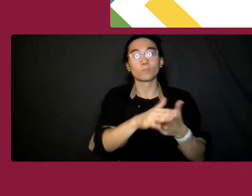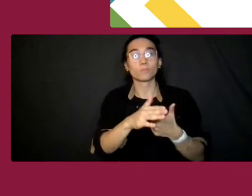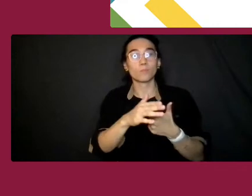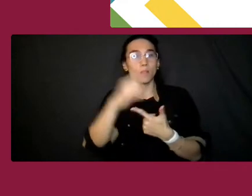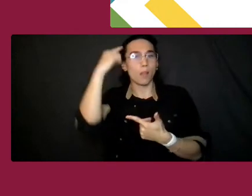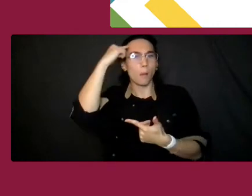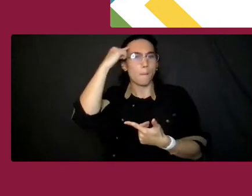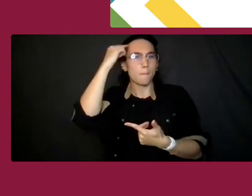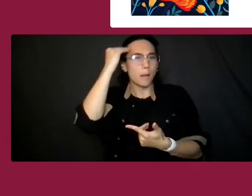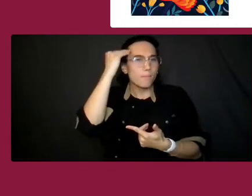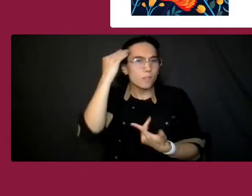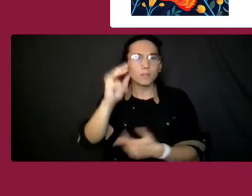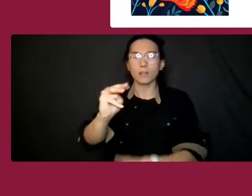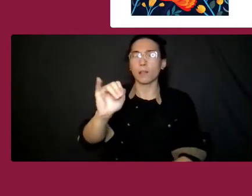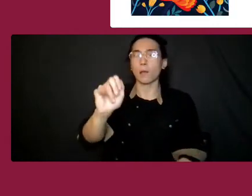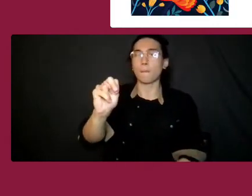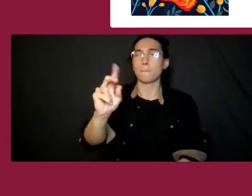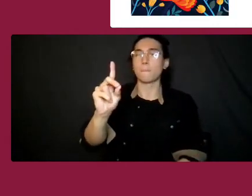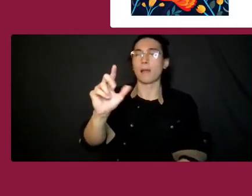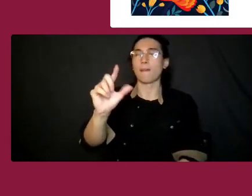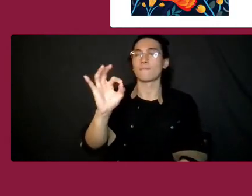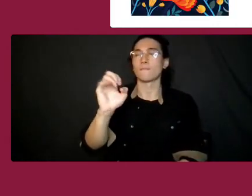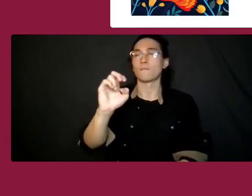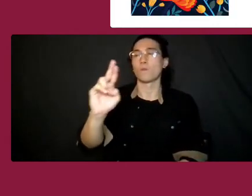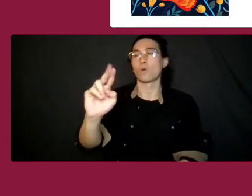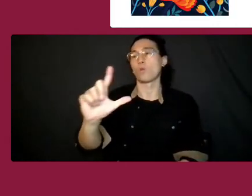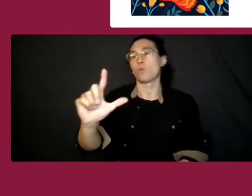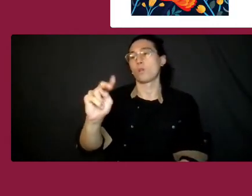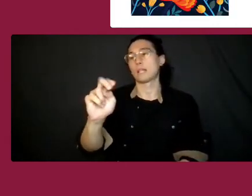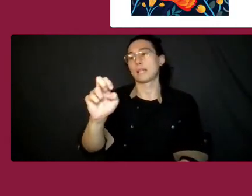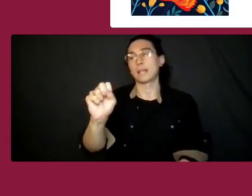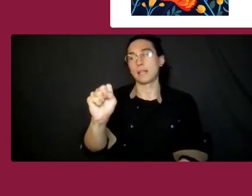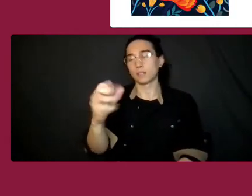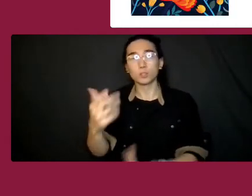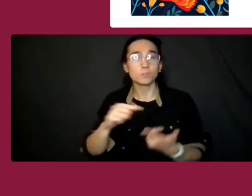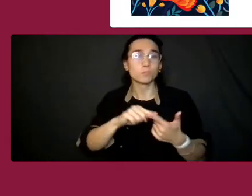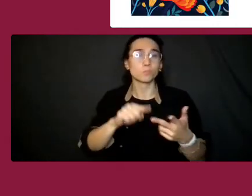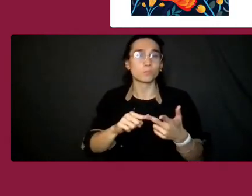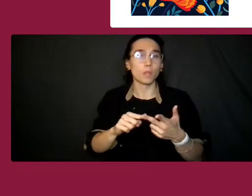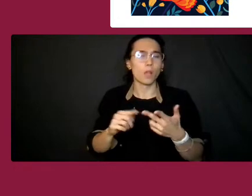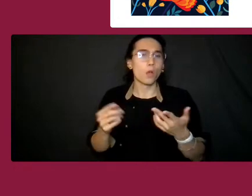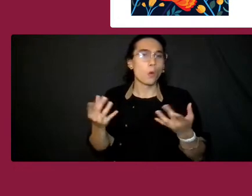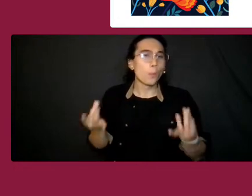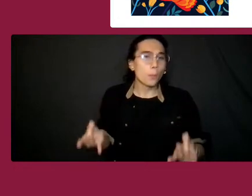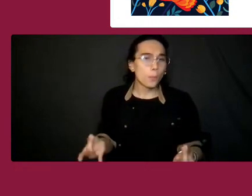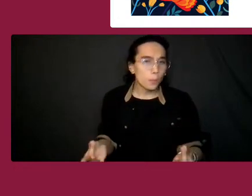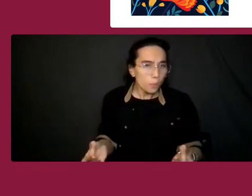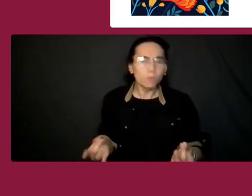and meditation practices, happiness research presentations, positive affirmation, and